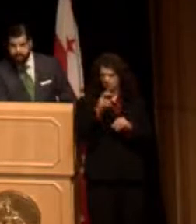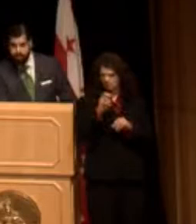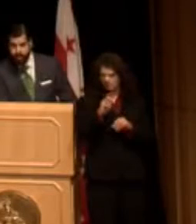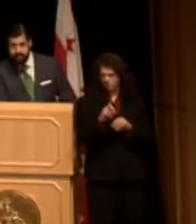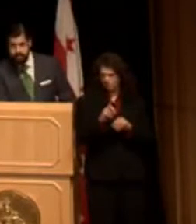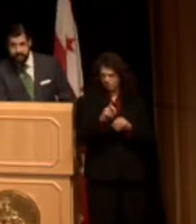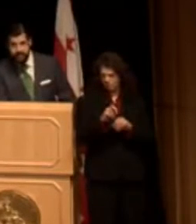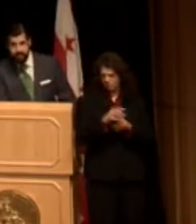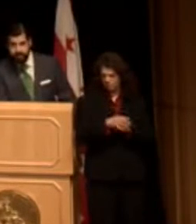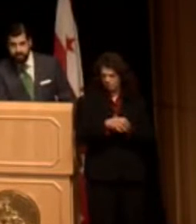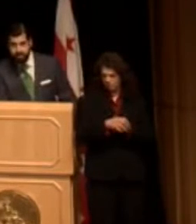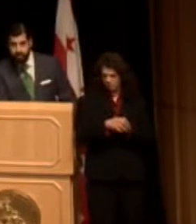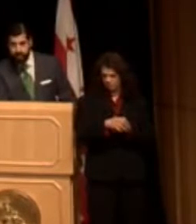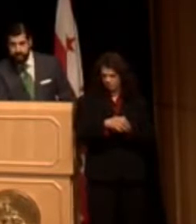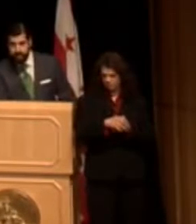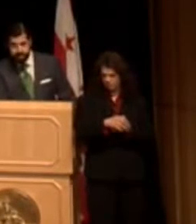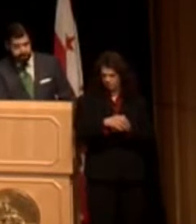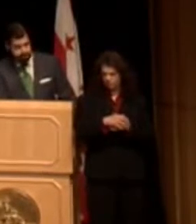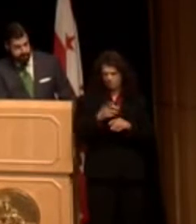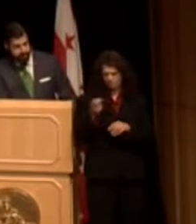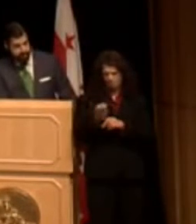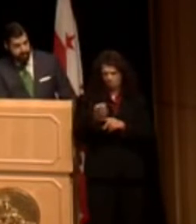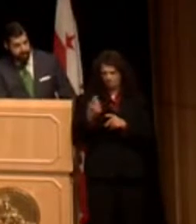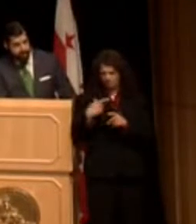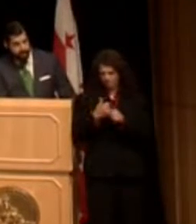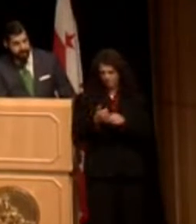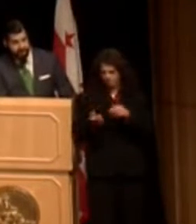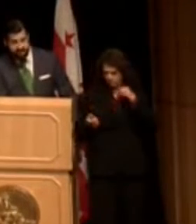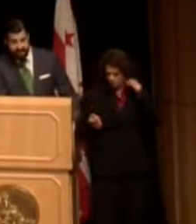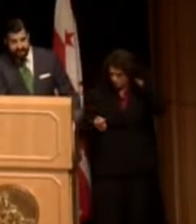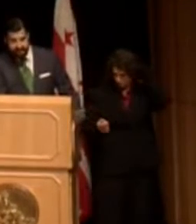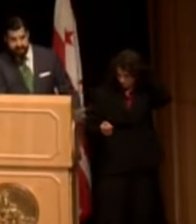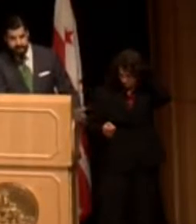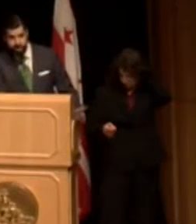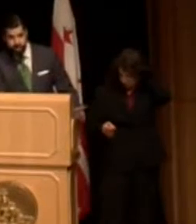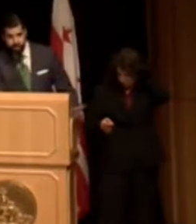STRAND AND 5201 HAYES. THIS IS KEY TO THE NEW